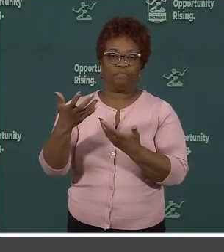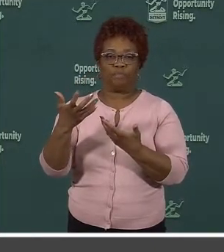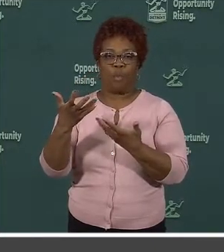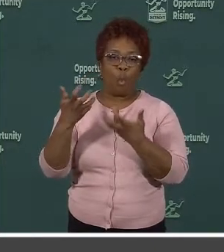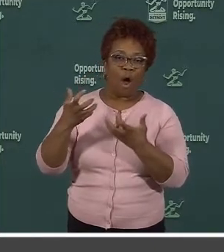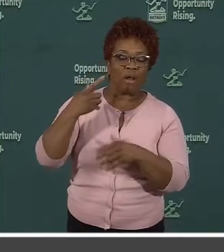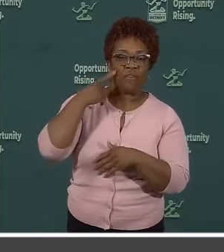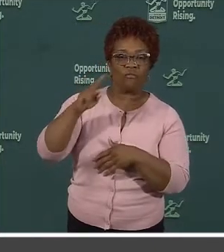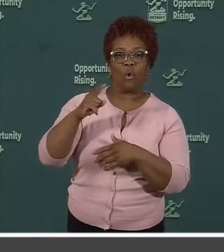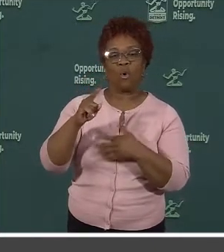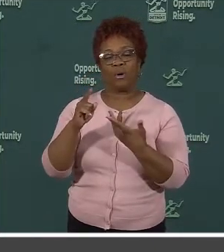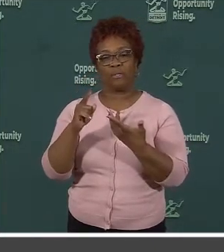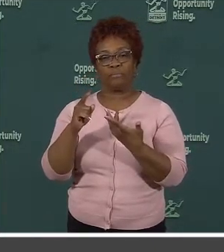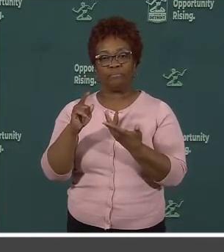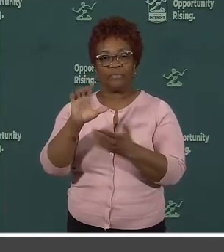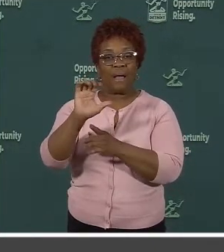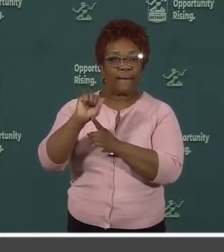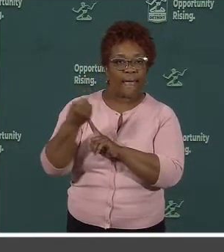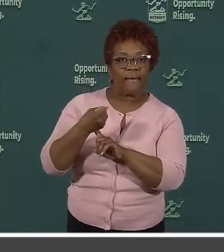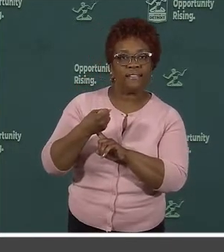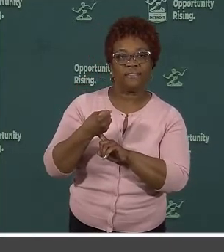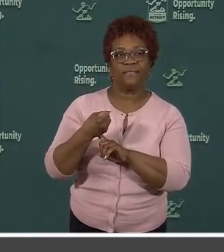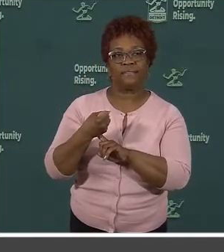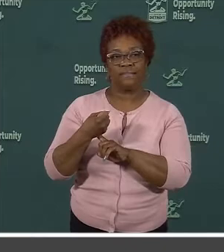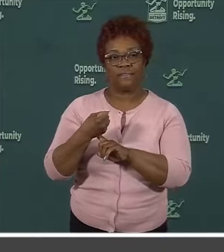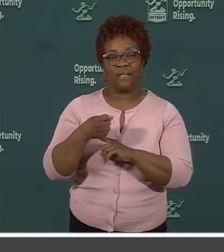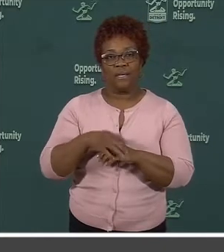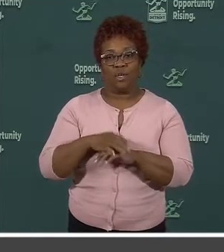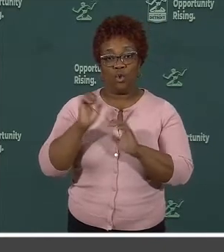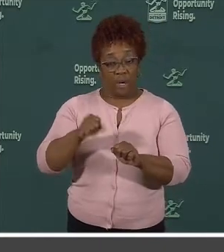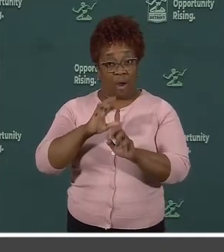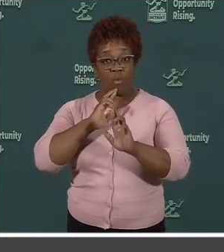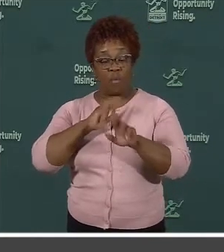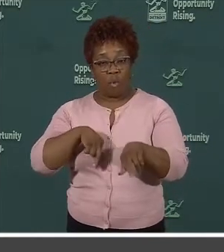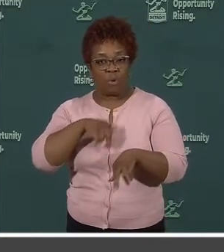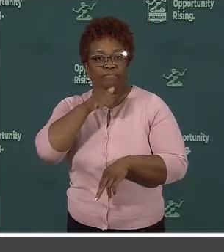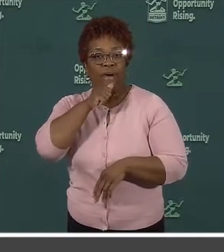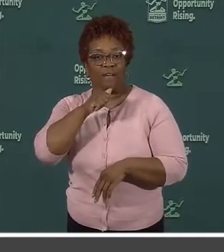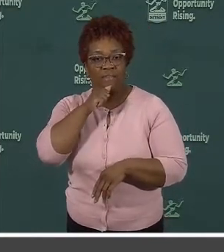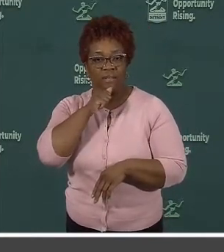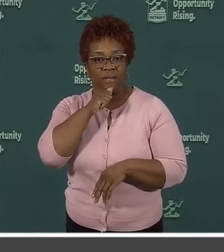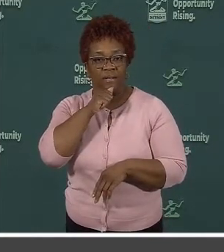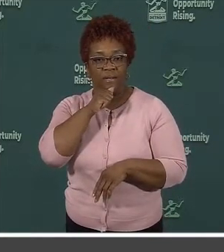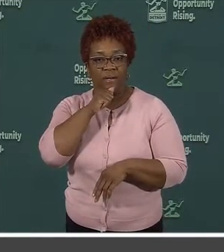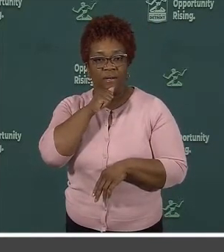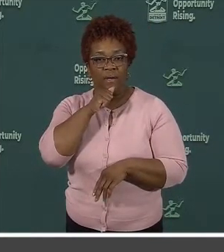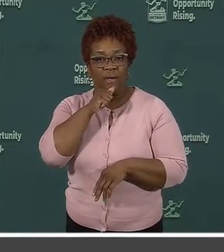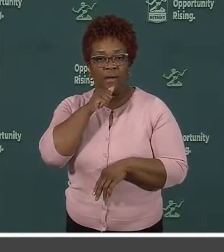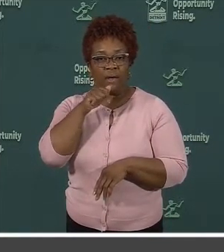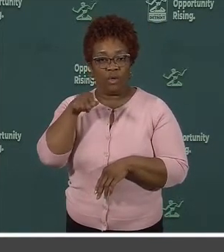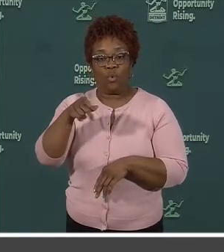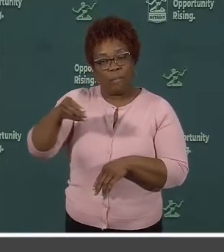TO CASES YOU CAN REPORT IT ANONYMOUSLY AND YOU CAN GET PAID AND I WOULD SAY WE GOT TWO THOUSAND FIVE HUNDRED POLICE